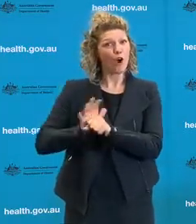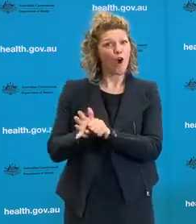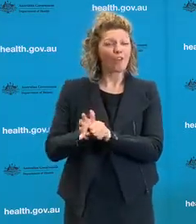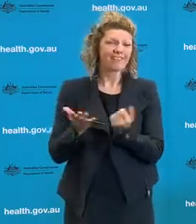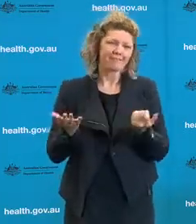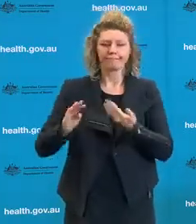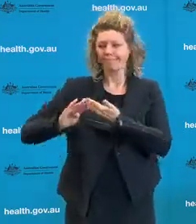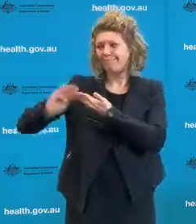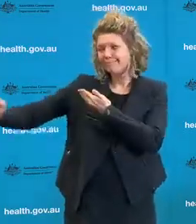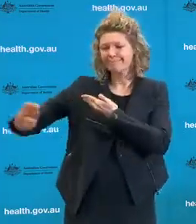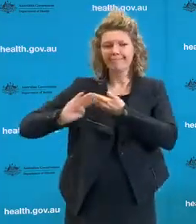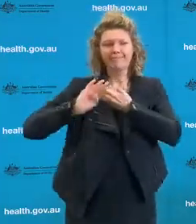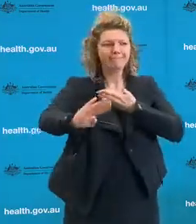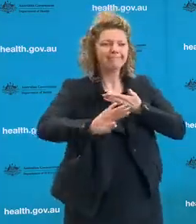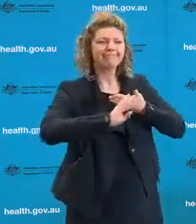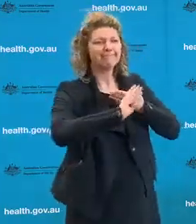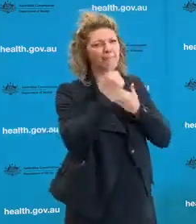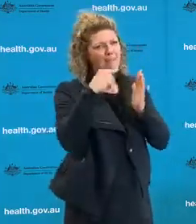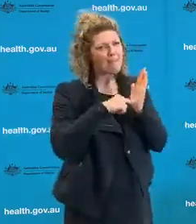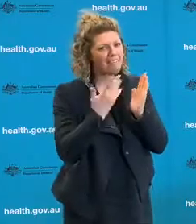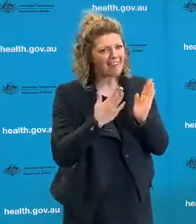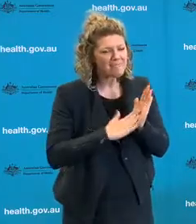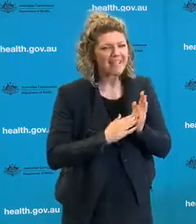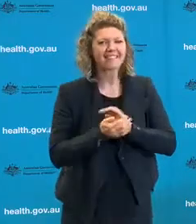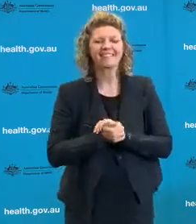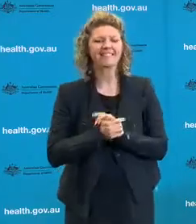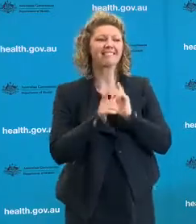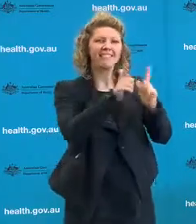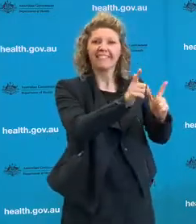avoiding people, getting tested if you're unwell, washing